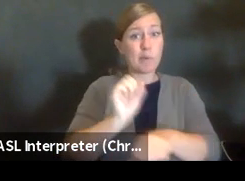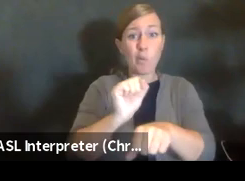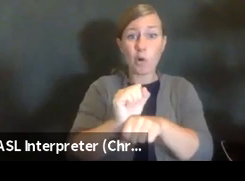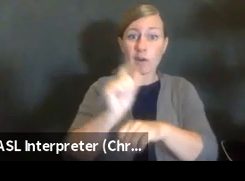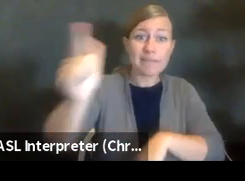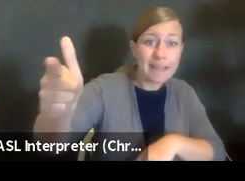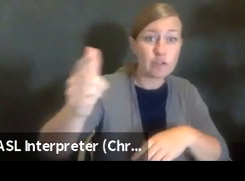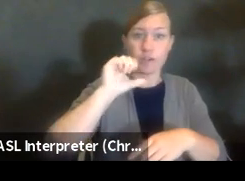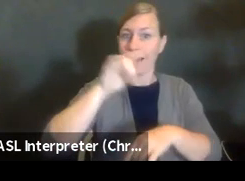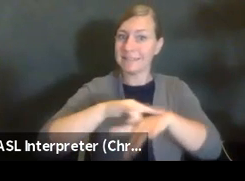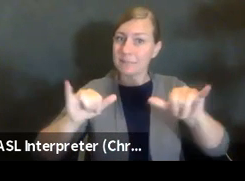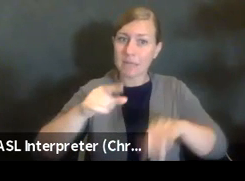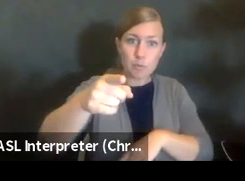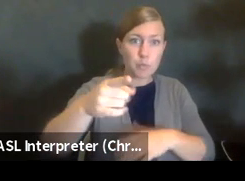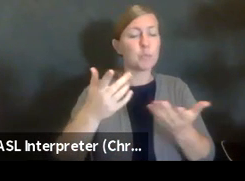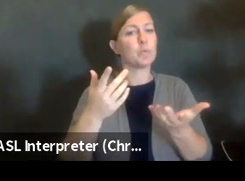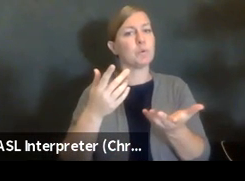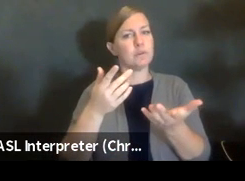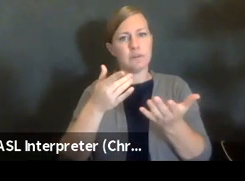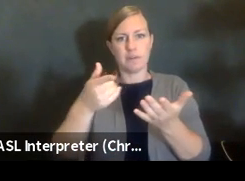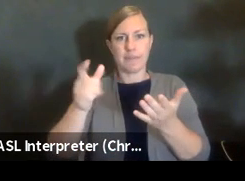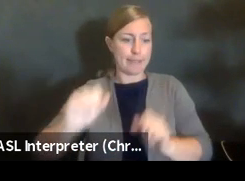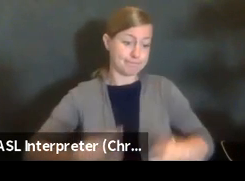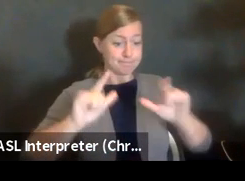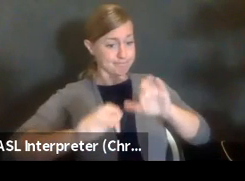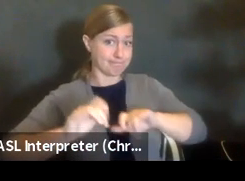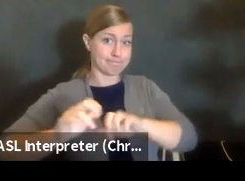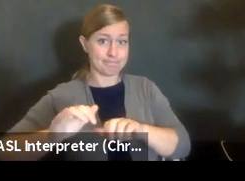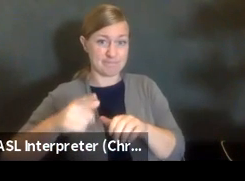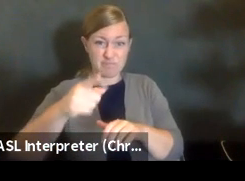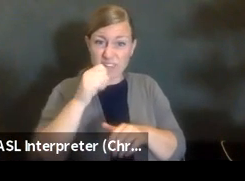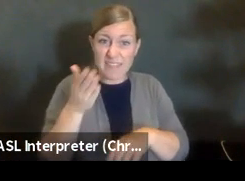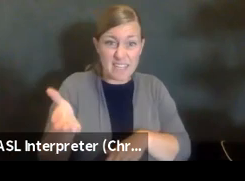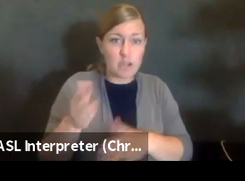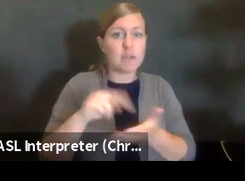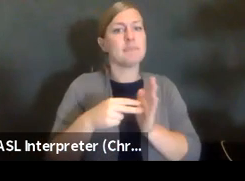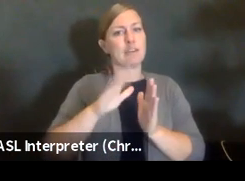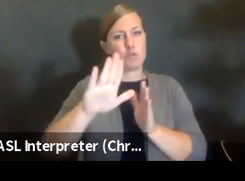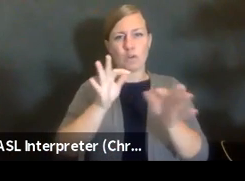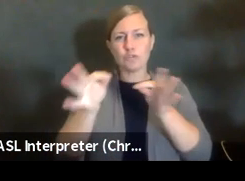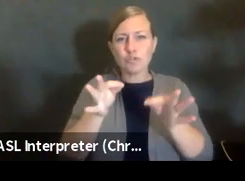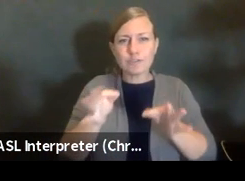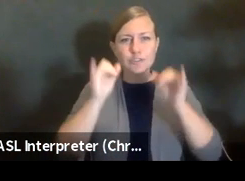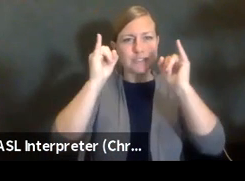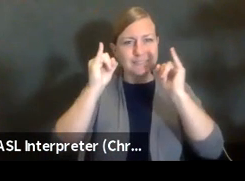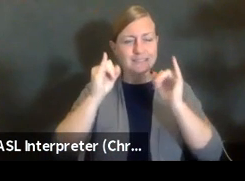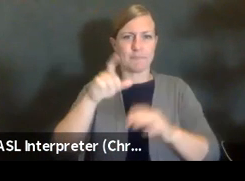Katherine Livick - ESD 112: you need to make sure your instructions are very clear in your assignments. Think about how your instructions are given and ordered.